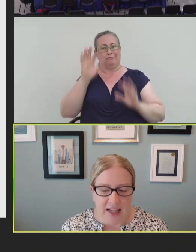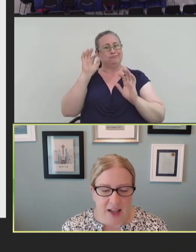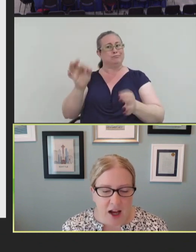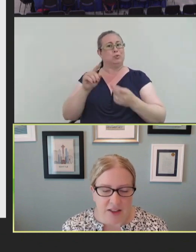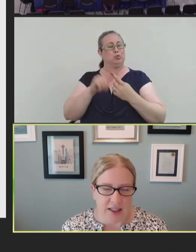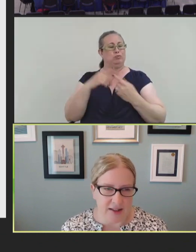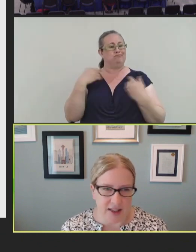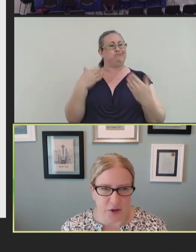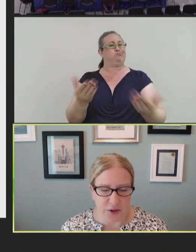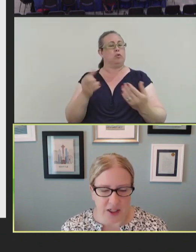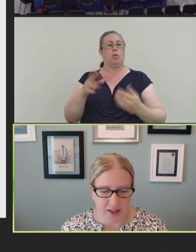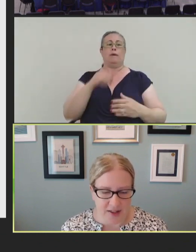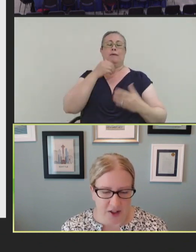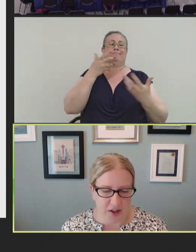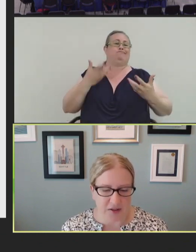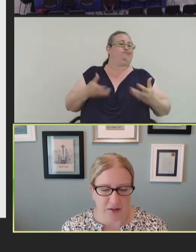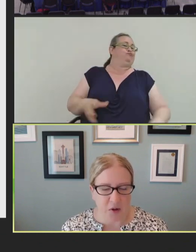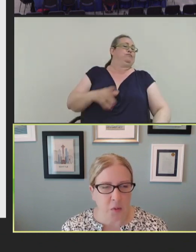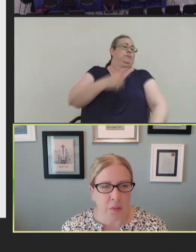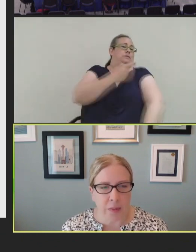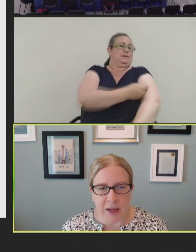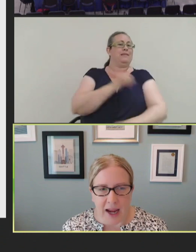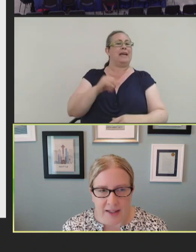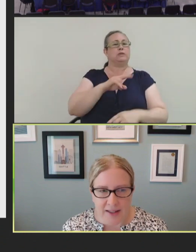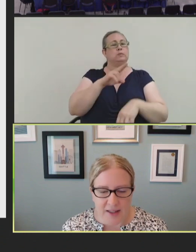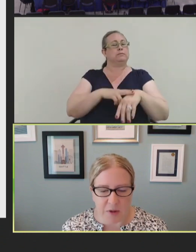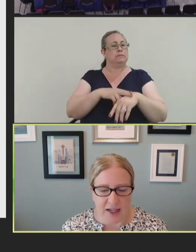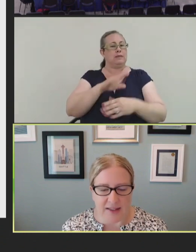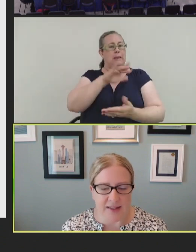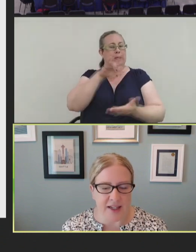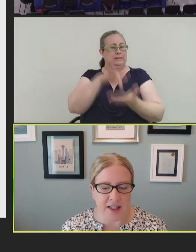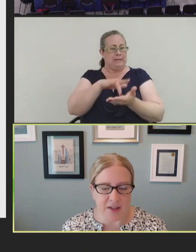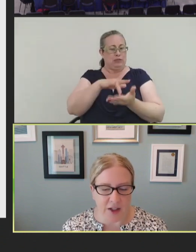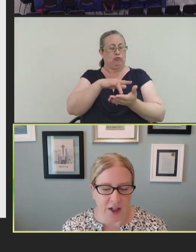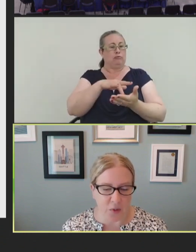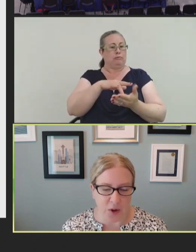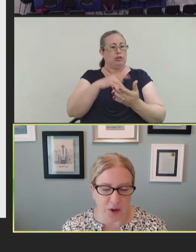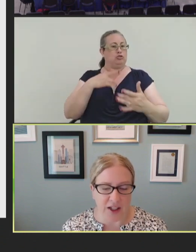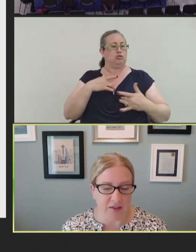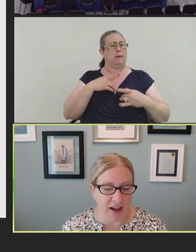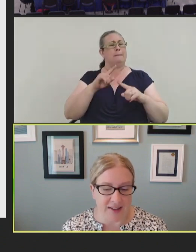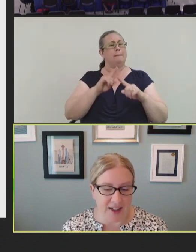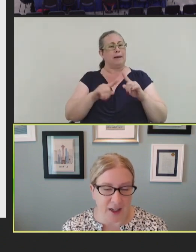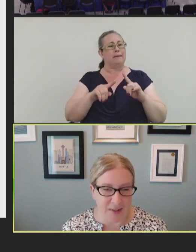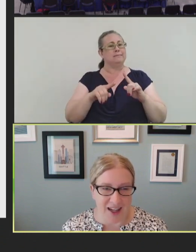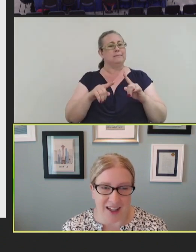is often the central concern. But access plays a significant role in vaccine uptake,